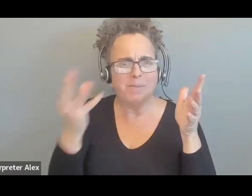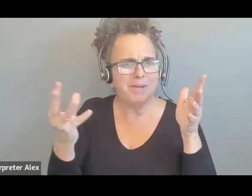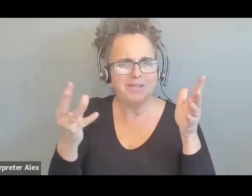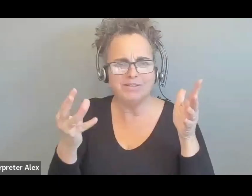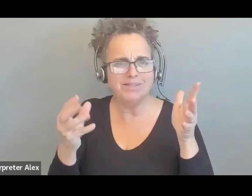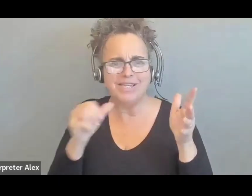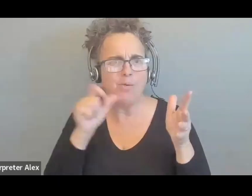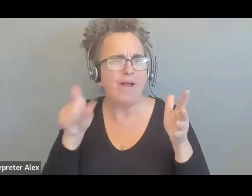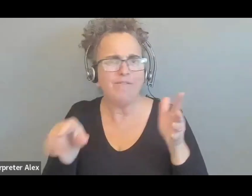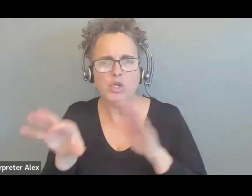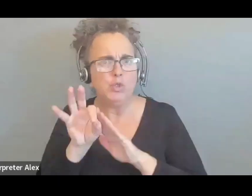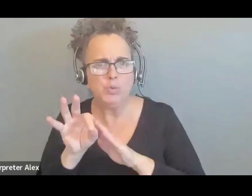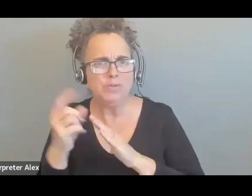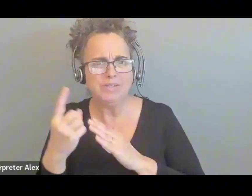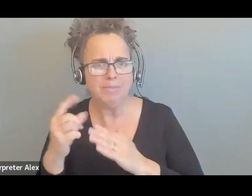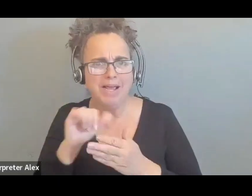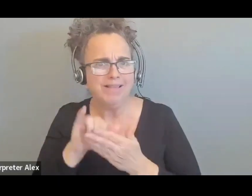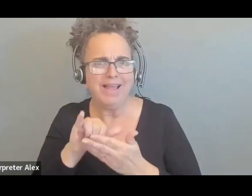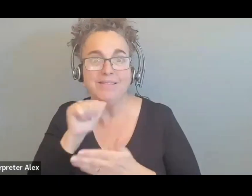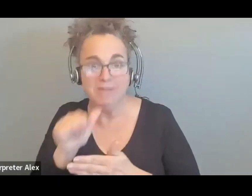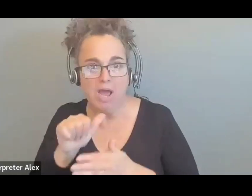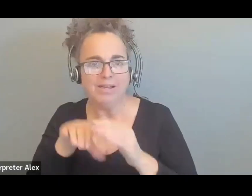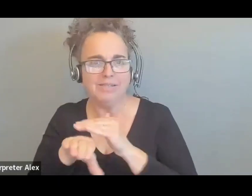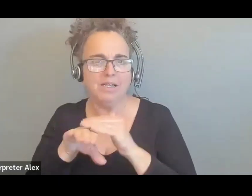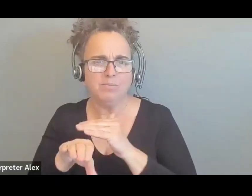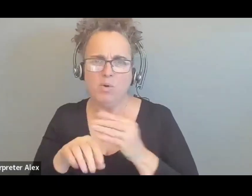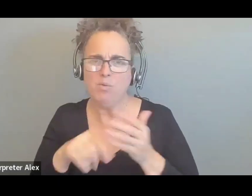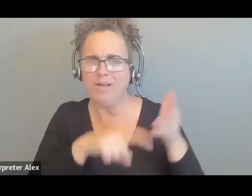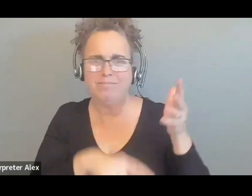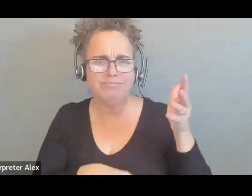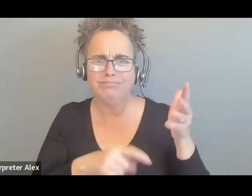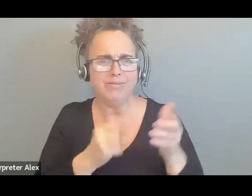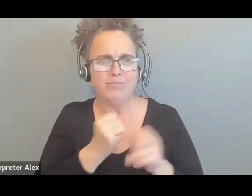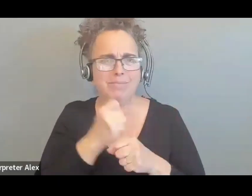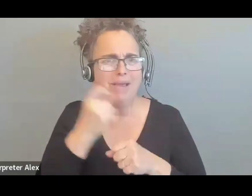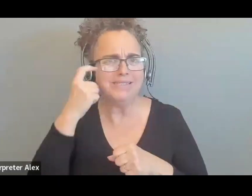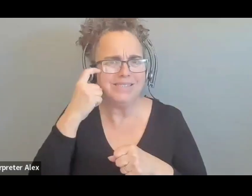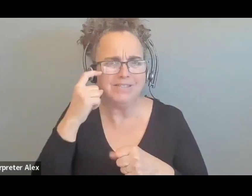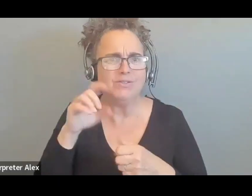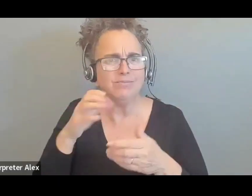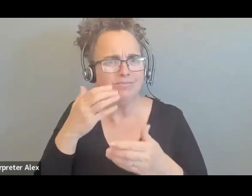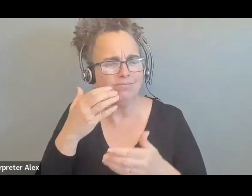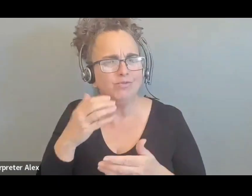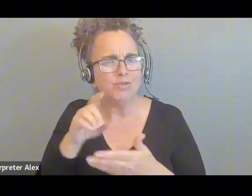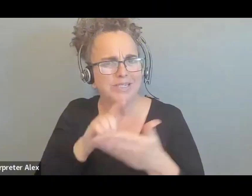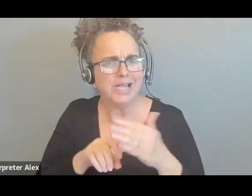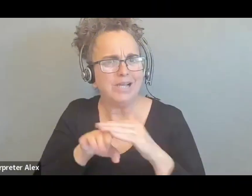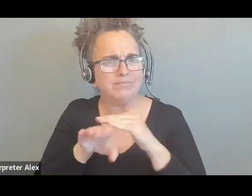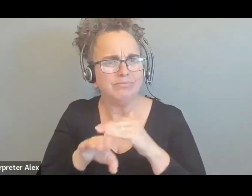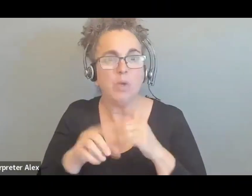to choose something that's inaccessible, if that makes sense. I think that's absolutely right. One last thing, I know we have to end.